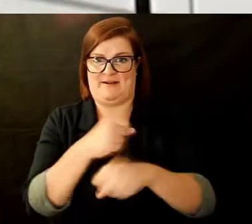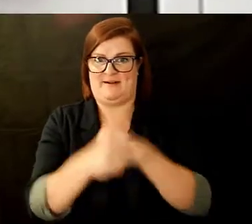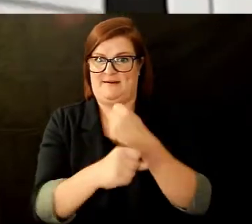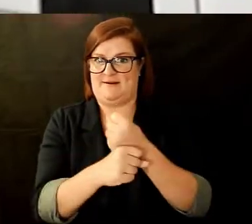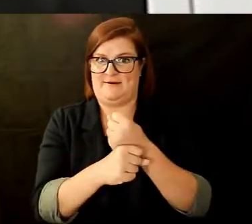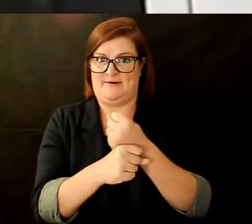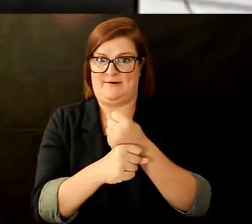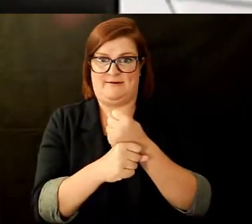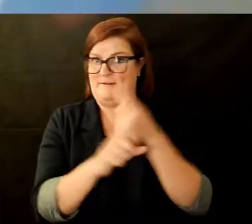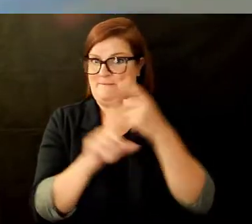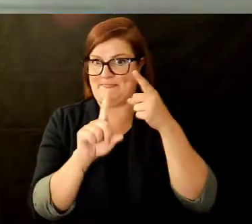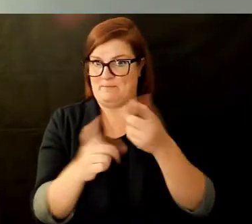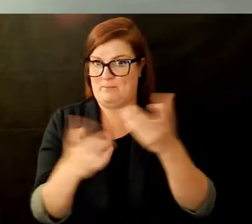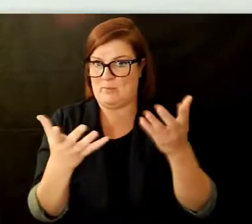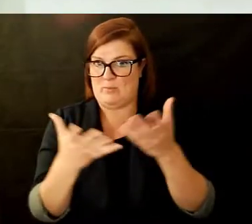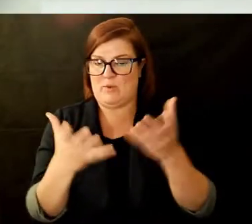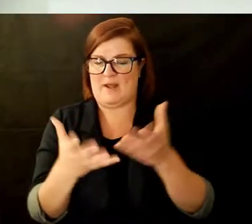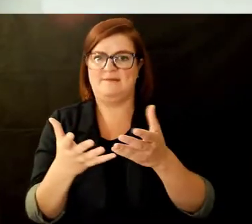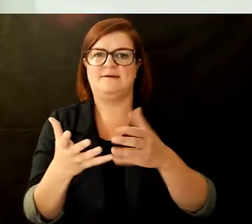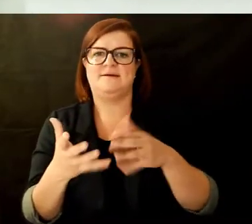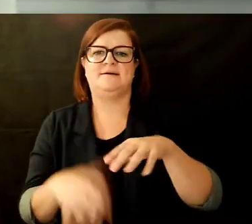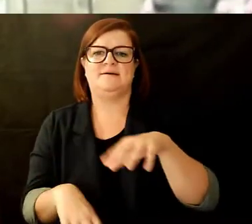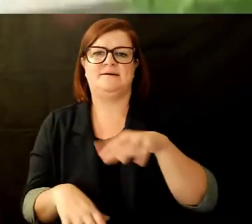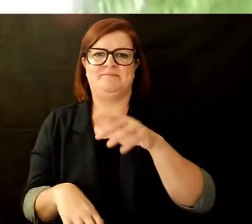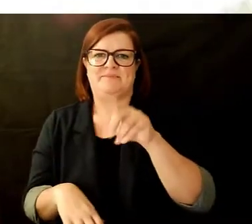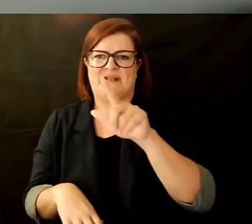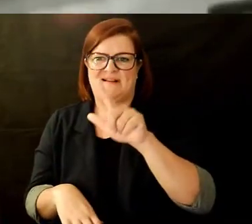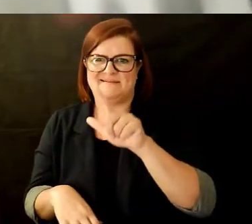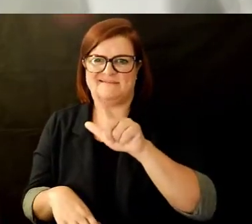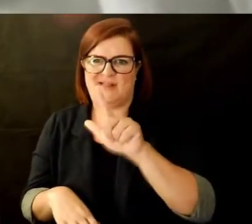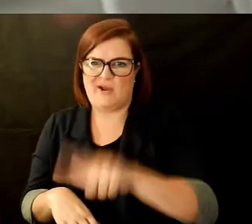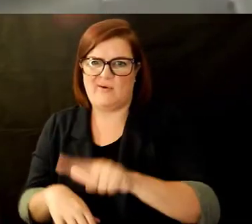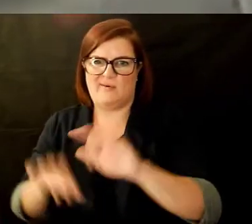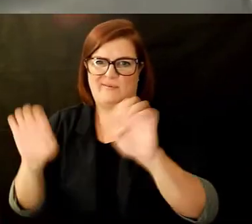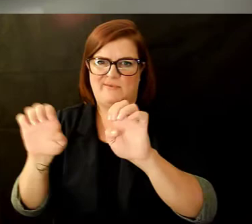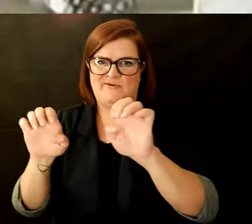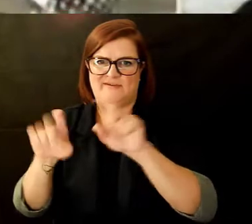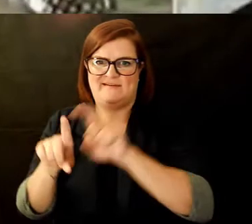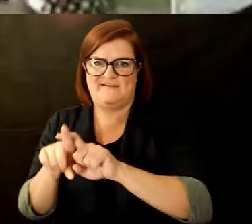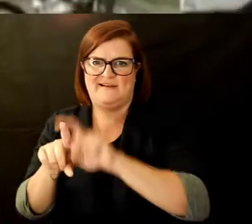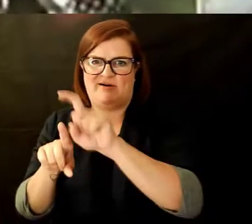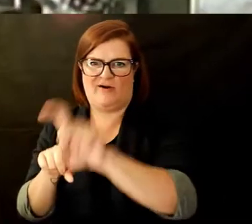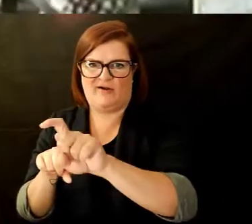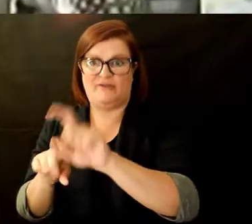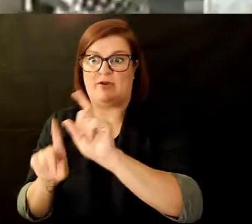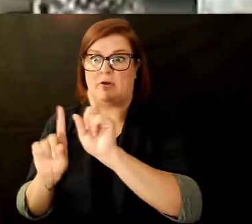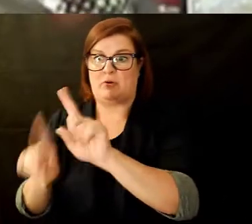low risk 911 calls to a mental health clinician, paramedic team.